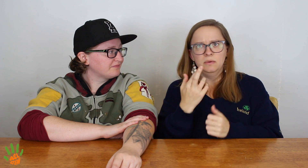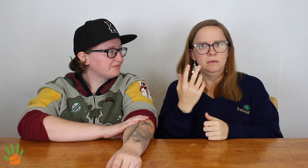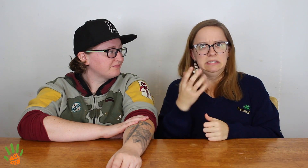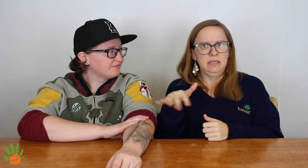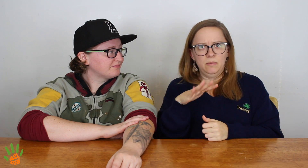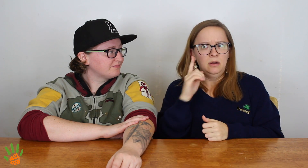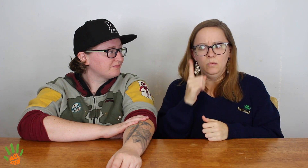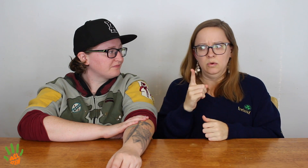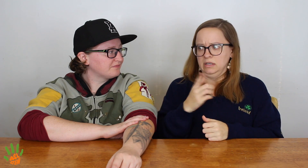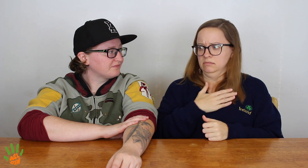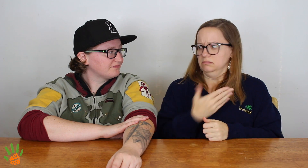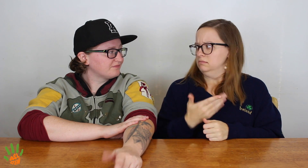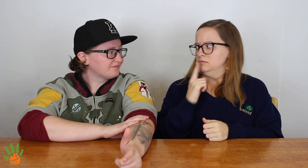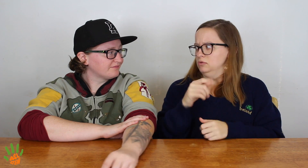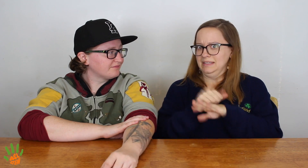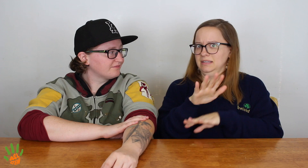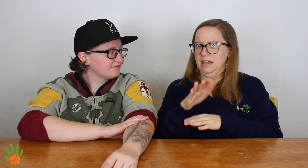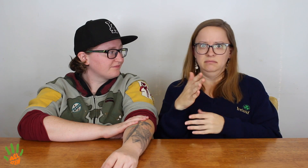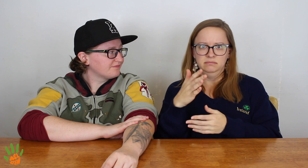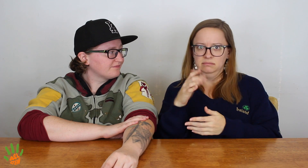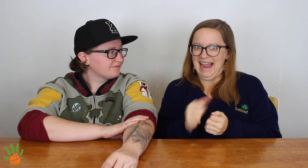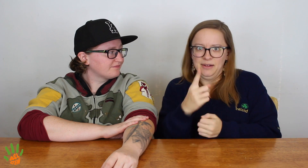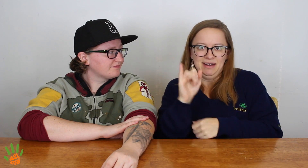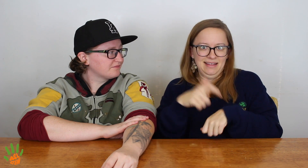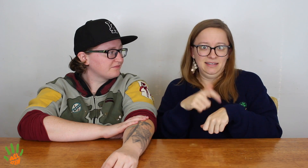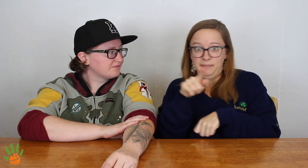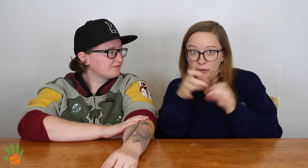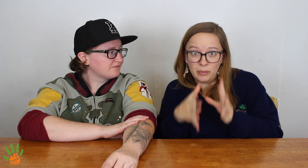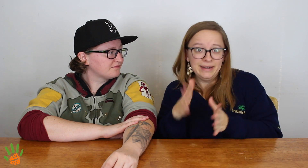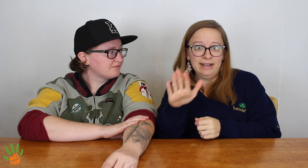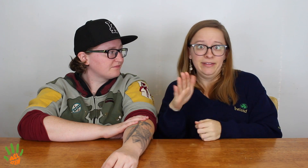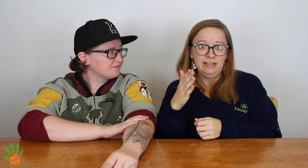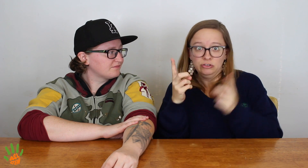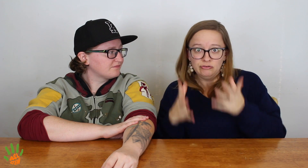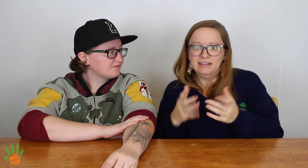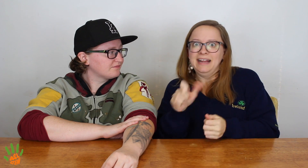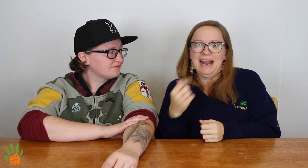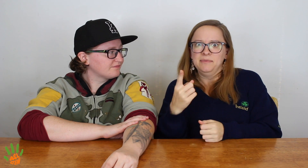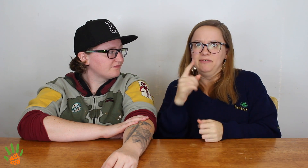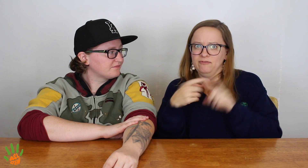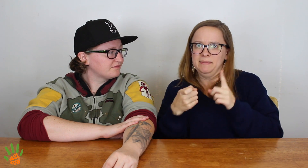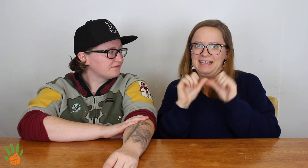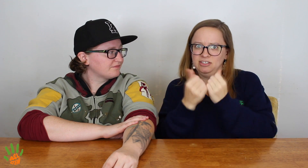An interpreting agency or somebody would be willing to send anyone at that time, whether it's their coordinator or director